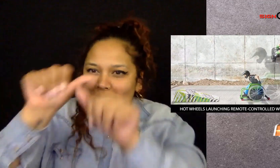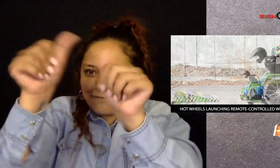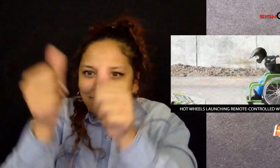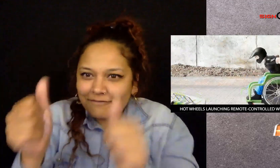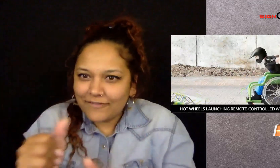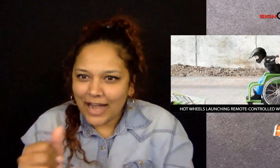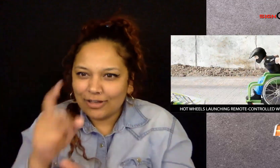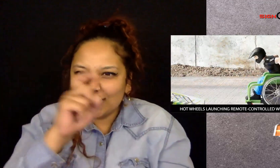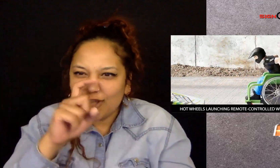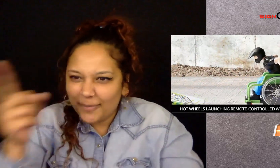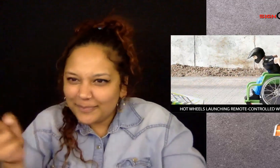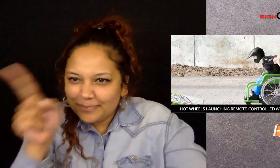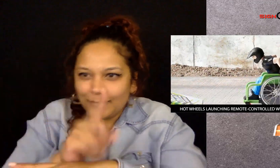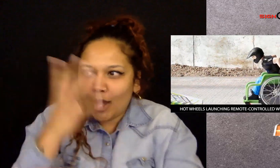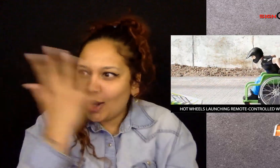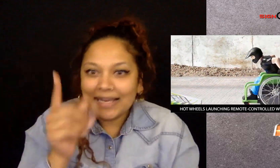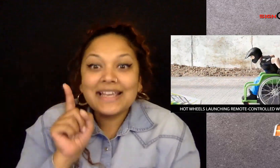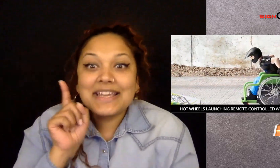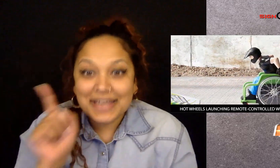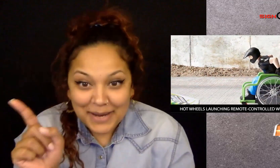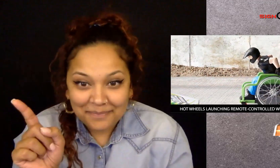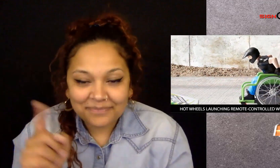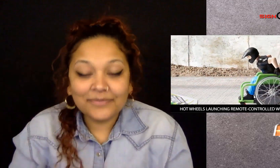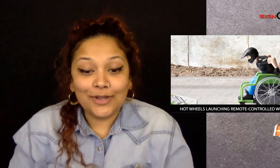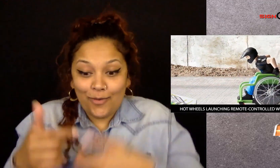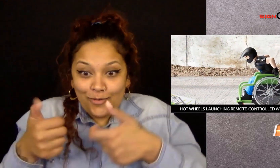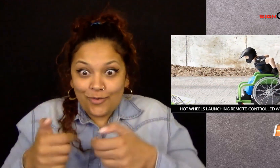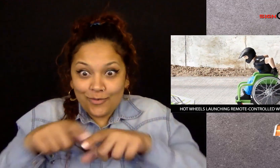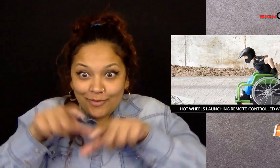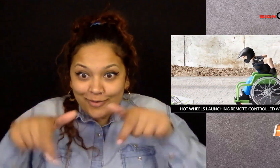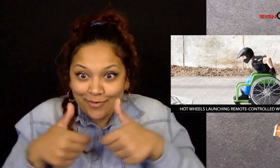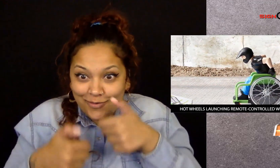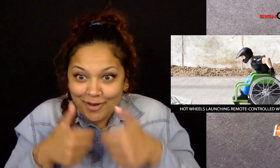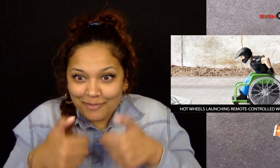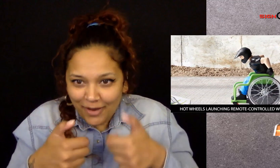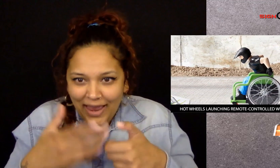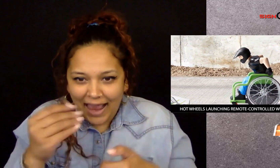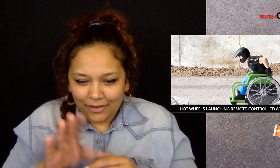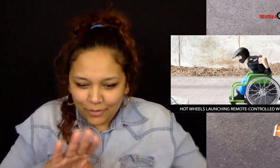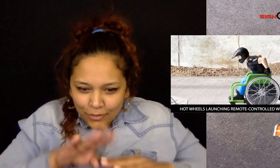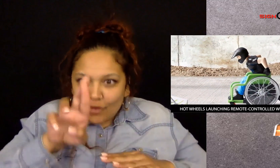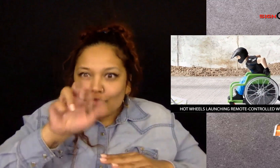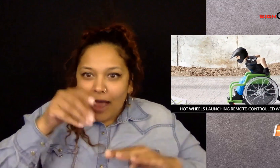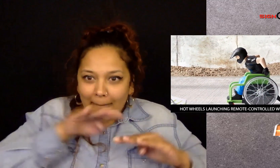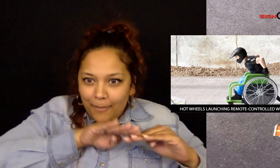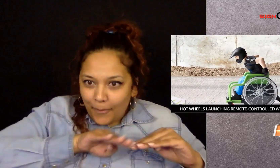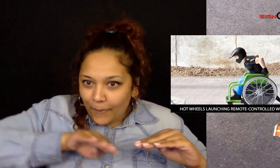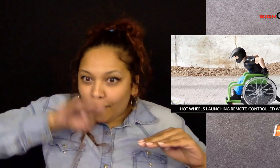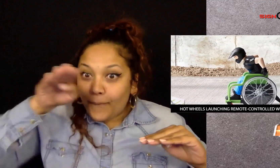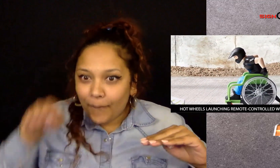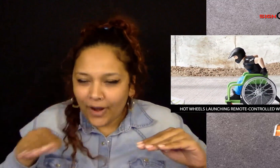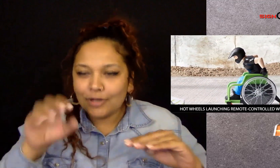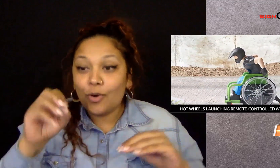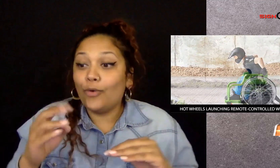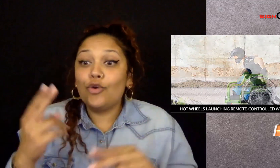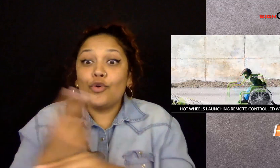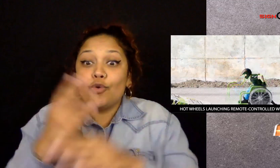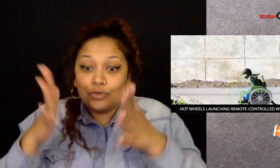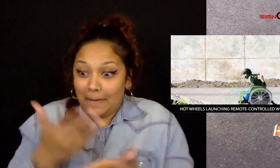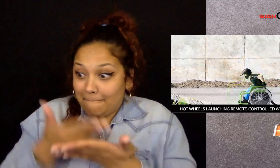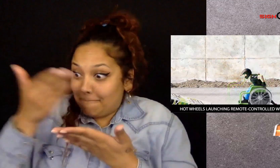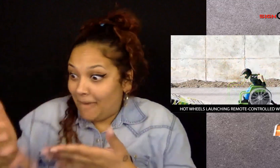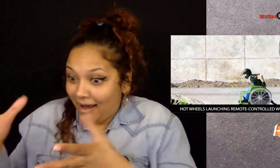custom-built wheelchair and features a built-in action figure made to look like him a remote